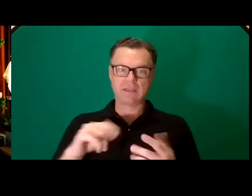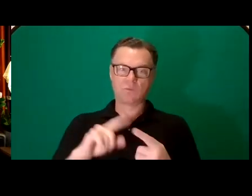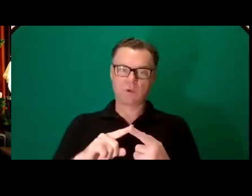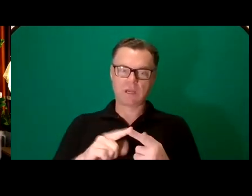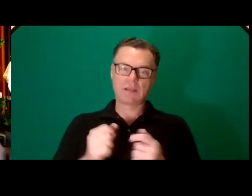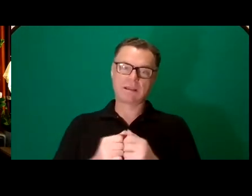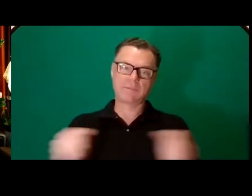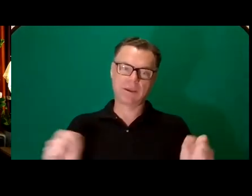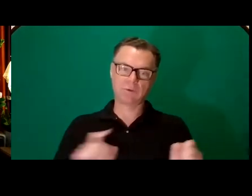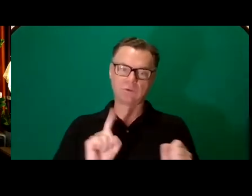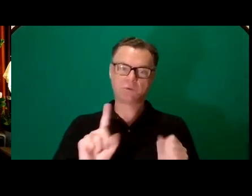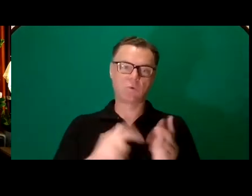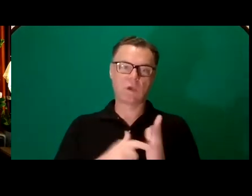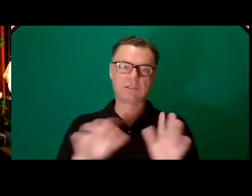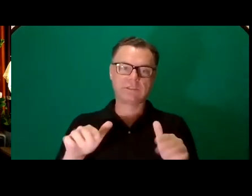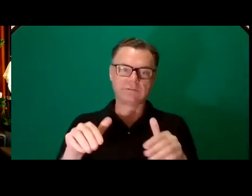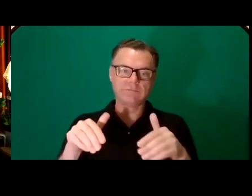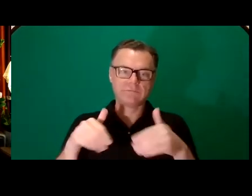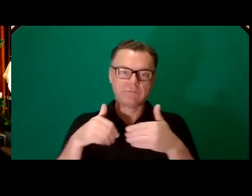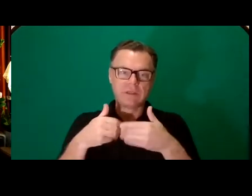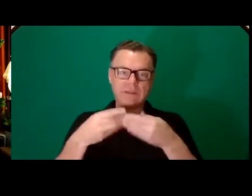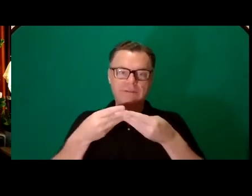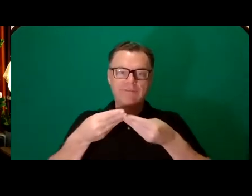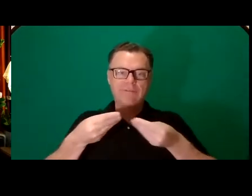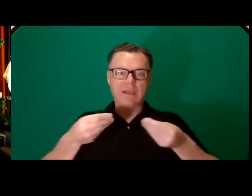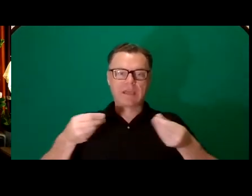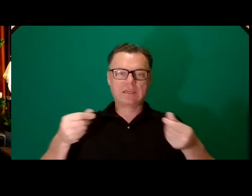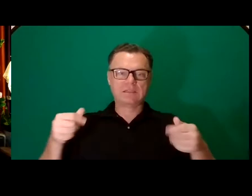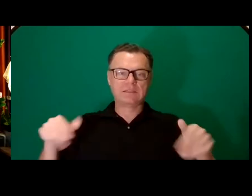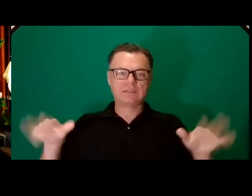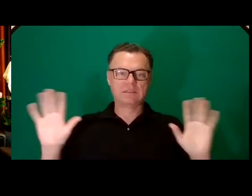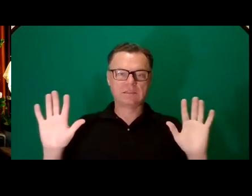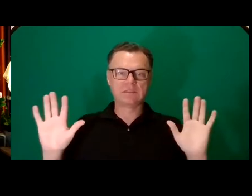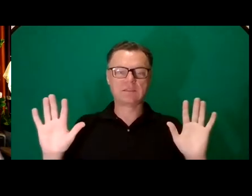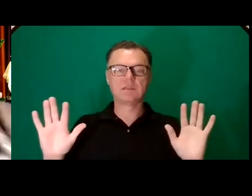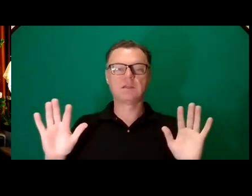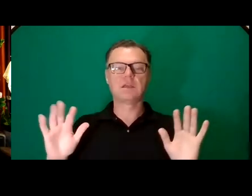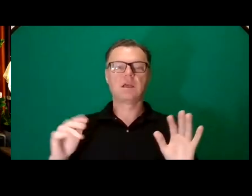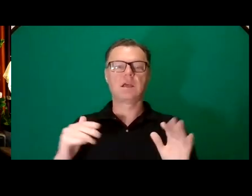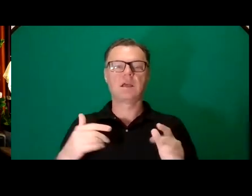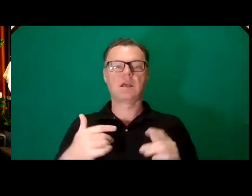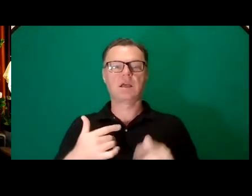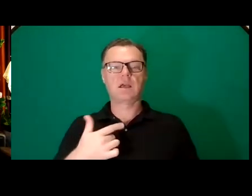or I fade away and I stop, you know? And I lose the courage to reach out and connect with